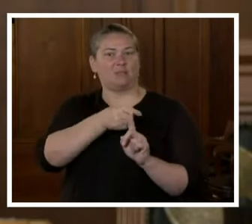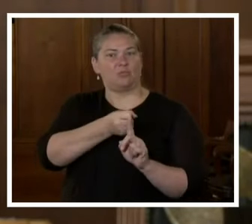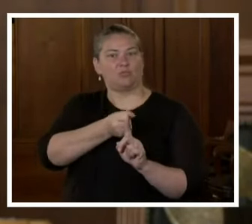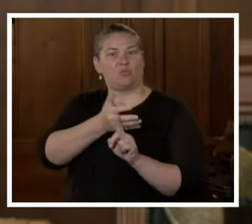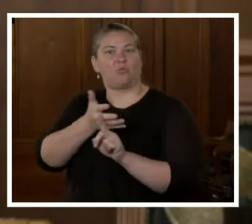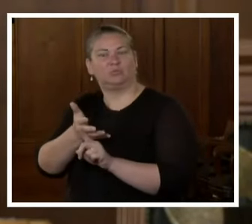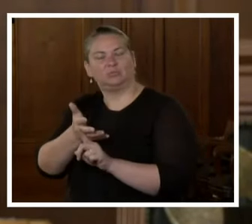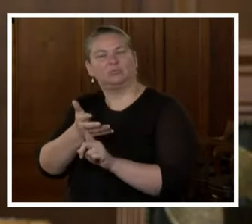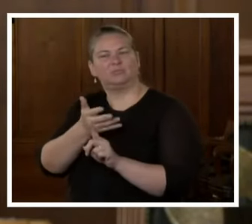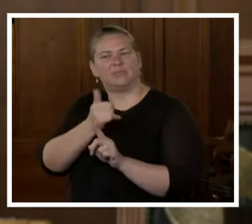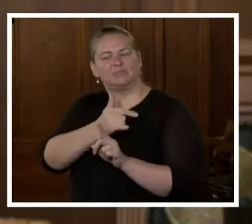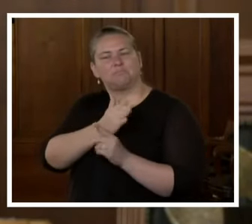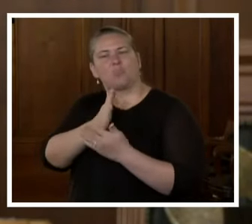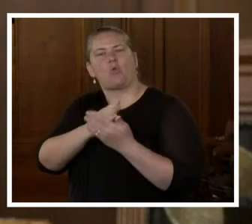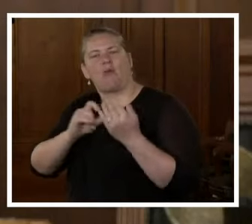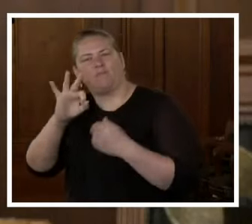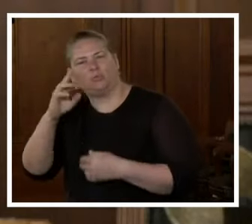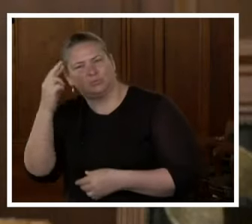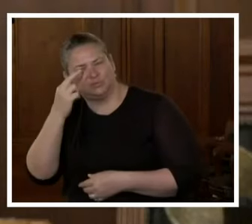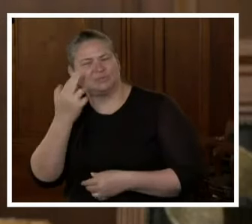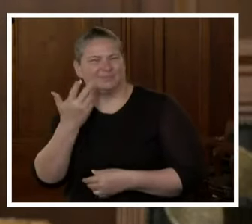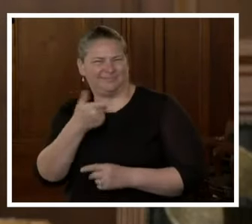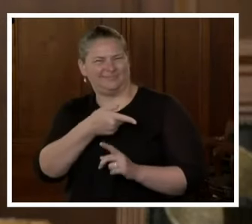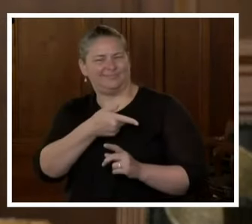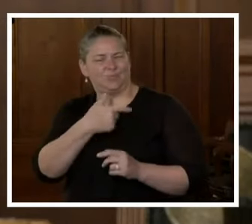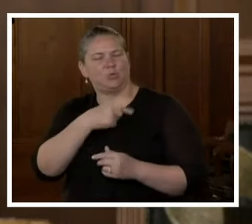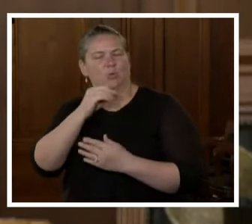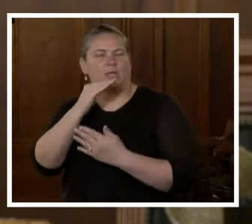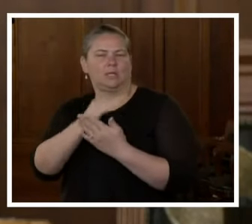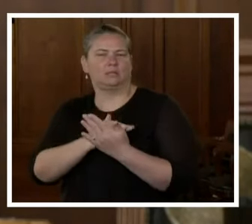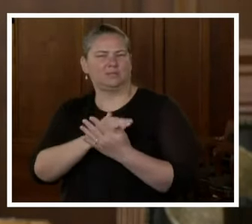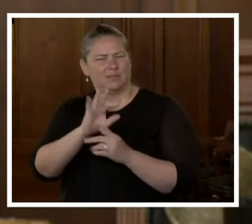FEW MORE DETAILS ON THIS AND